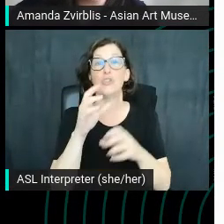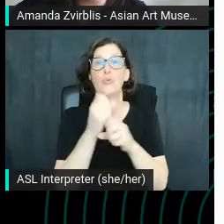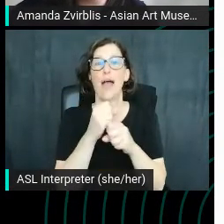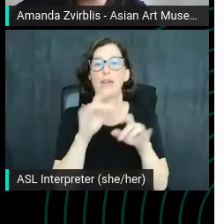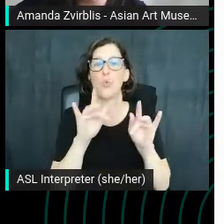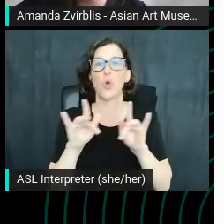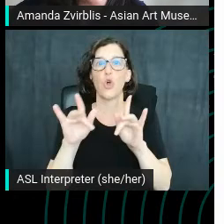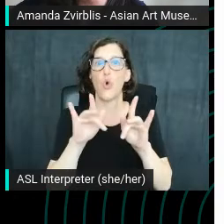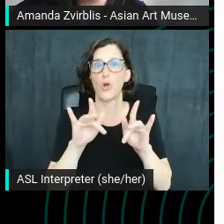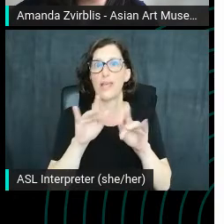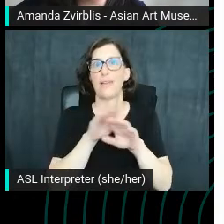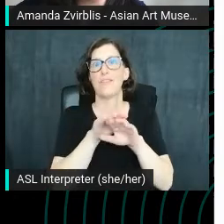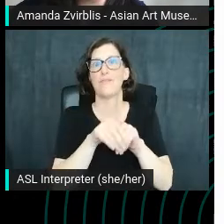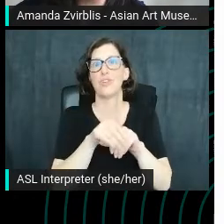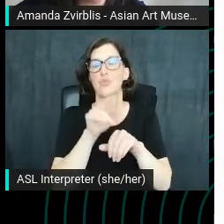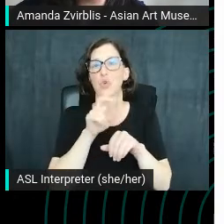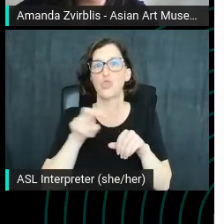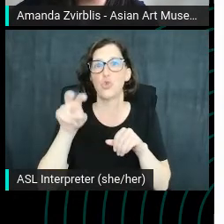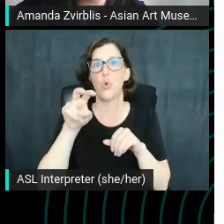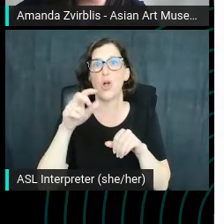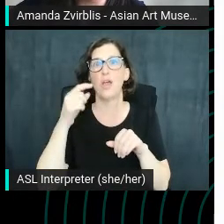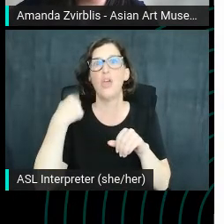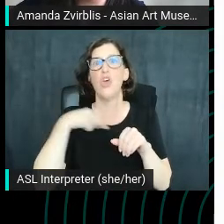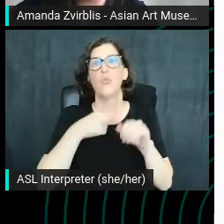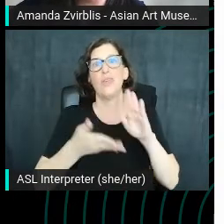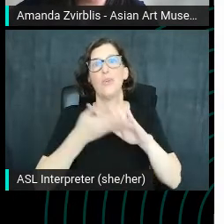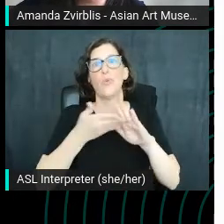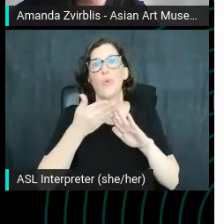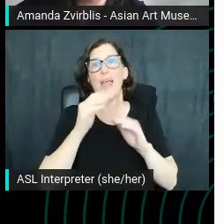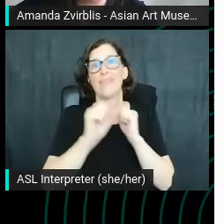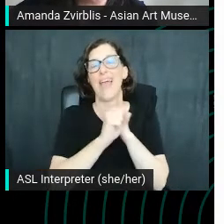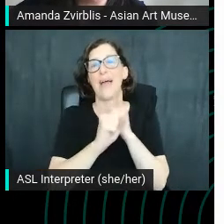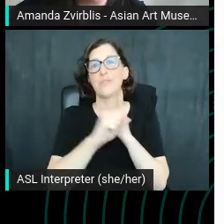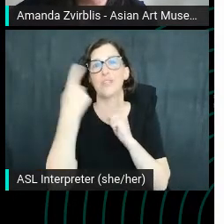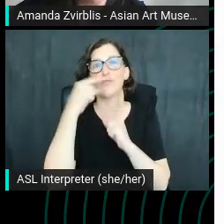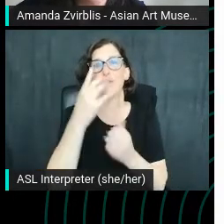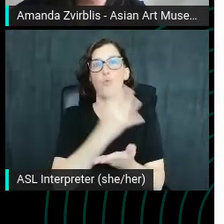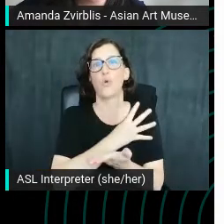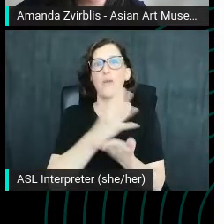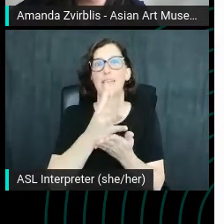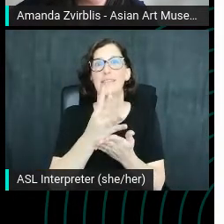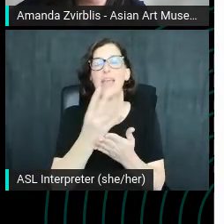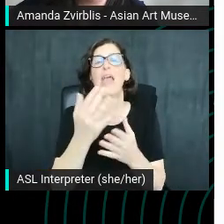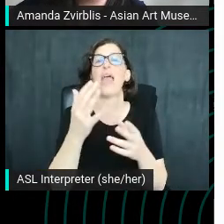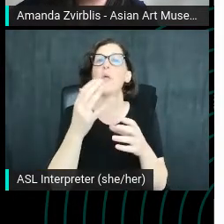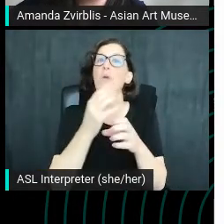We ran the ad for four weeks and received over 1600 new email subscribers.